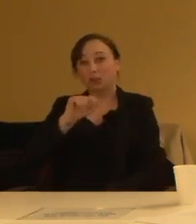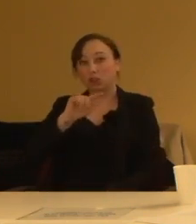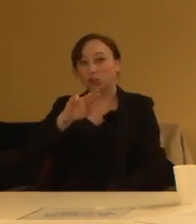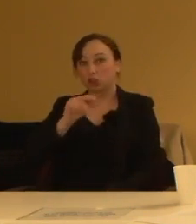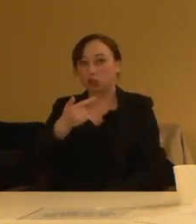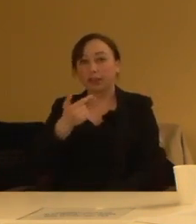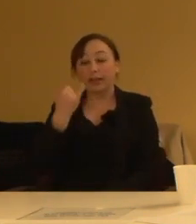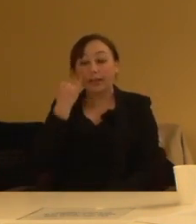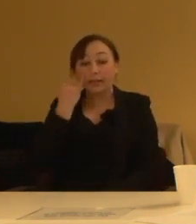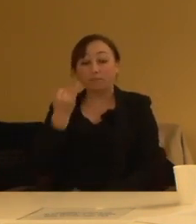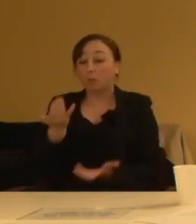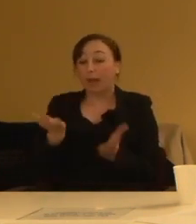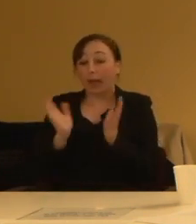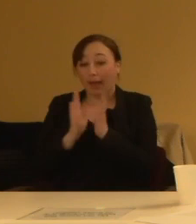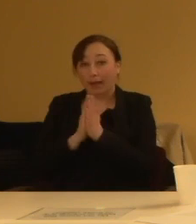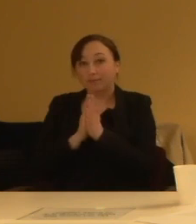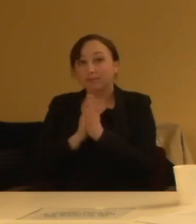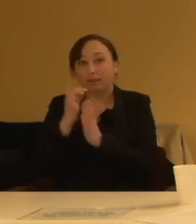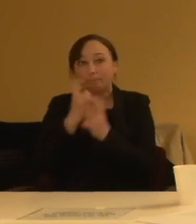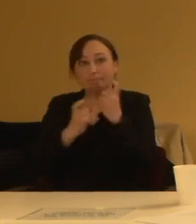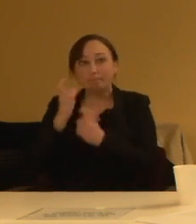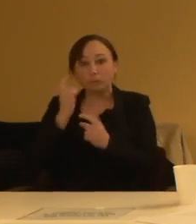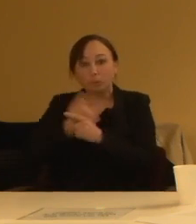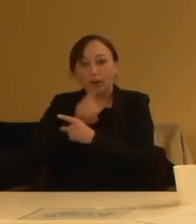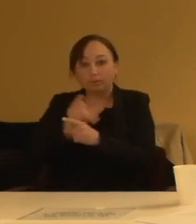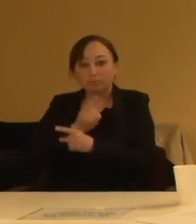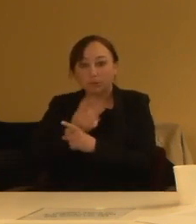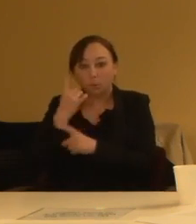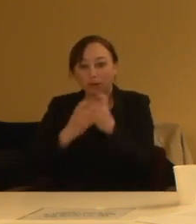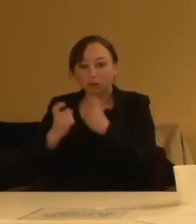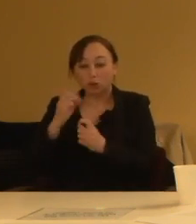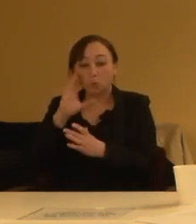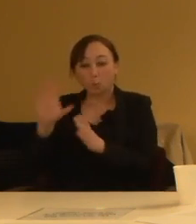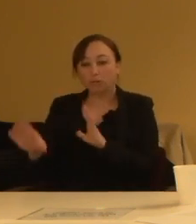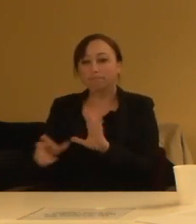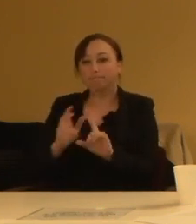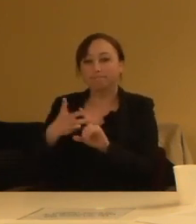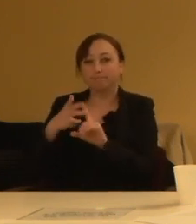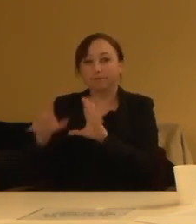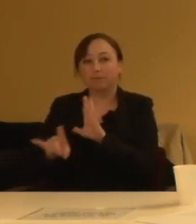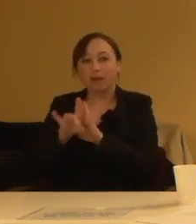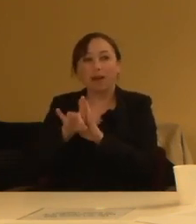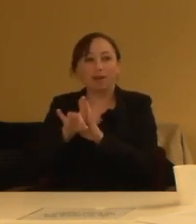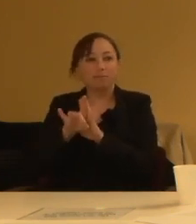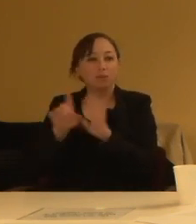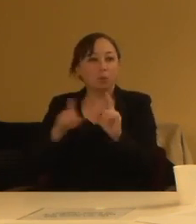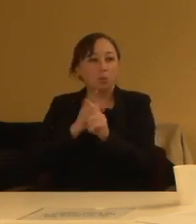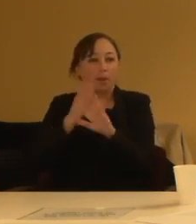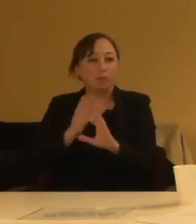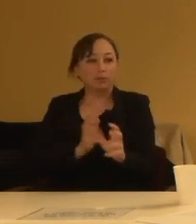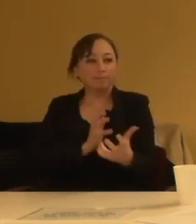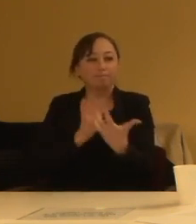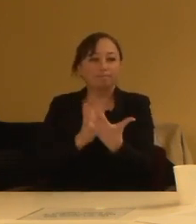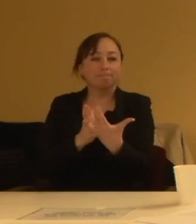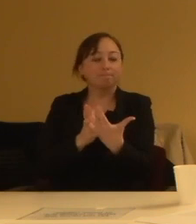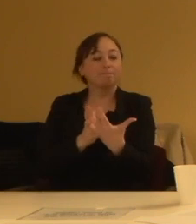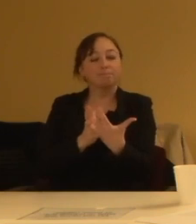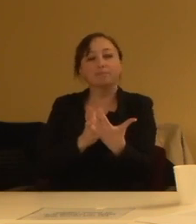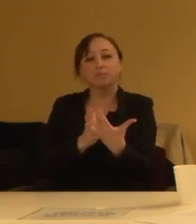if you ask the right question, you will find the right person. And so I'm gonna give you a really good example of this.